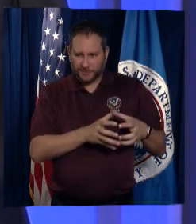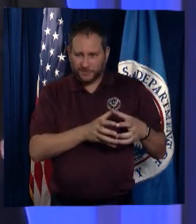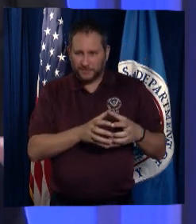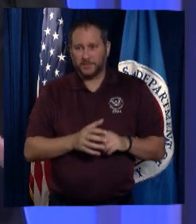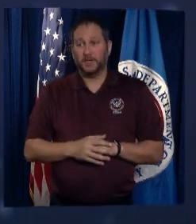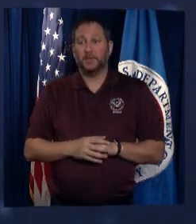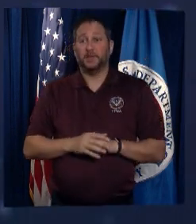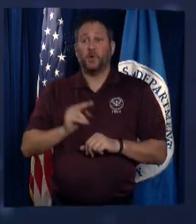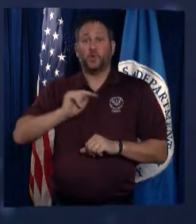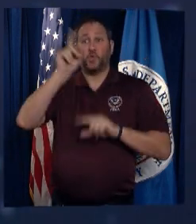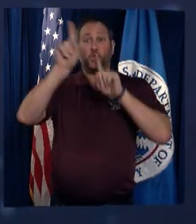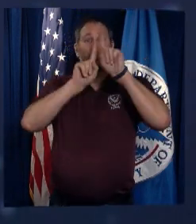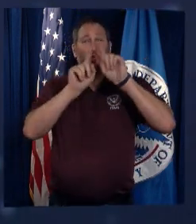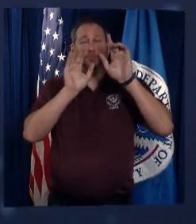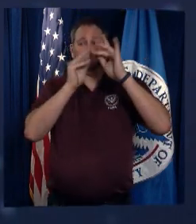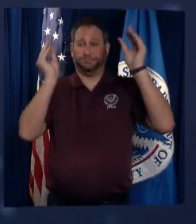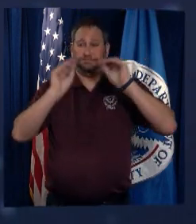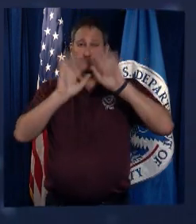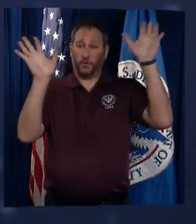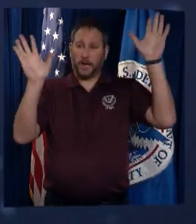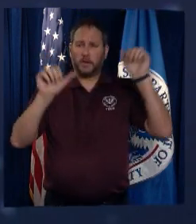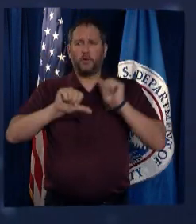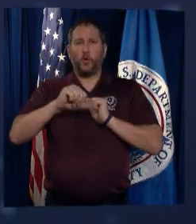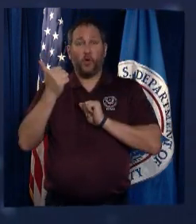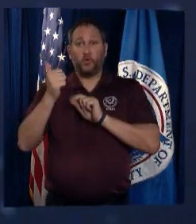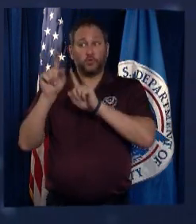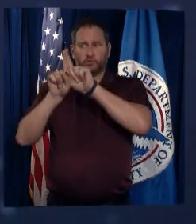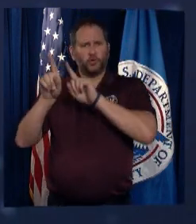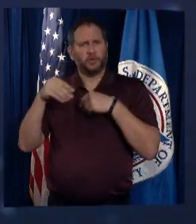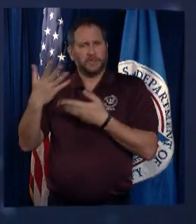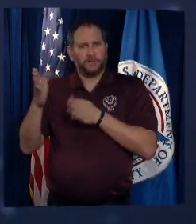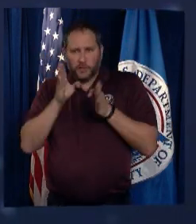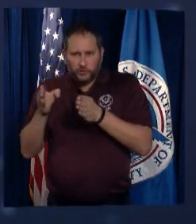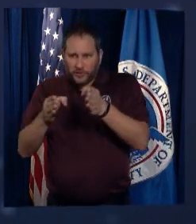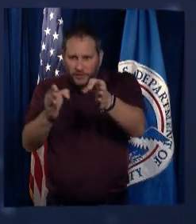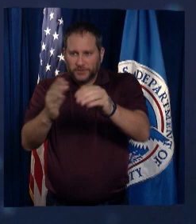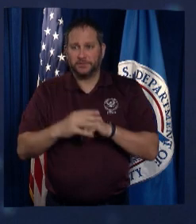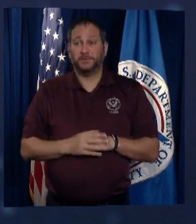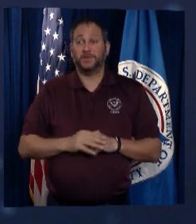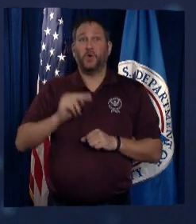I've seen some people try very hard to bend communities to their personal will,